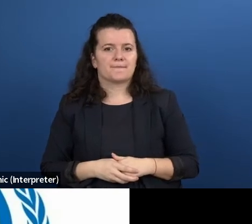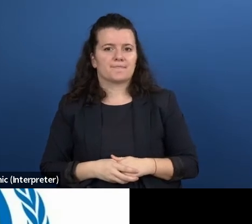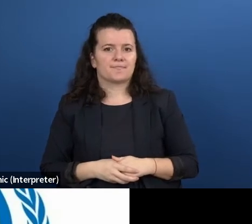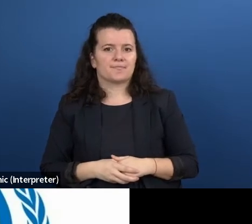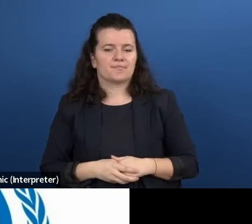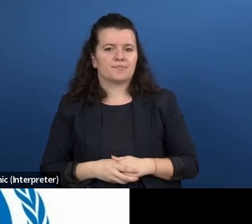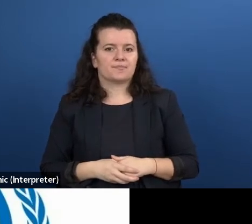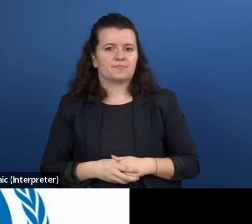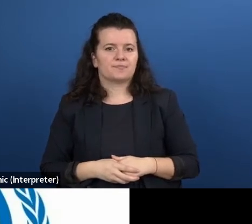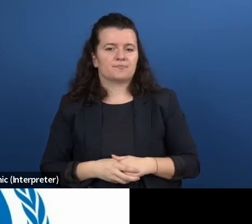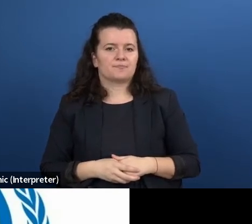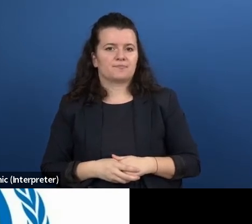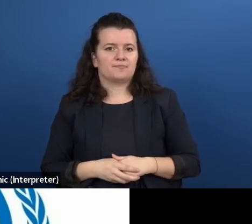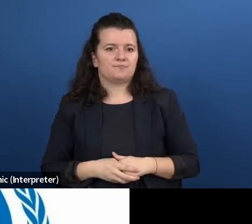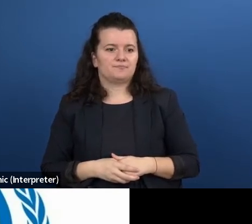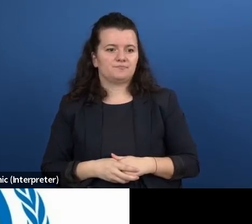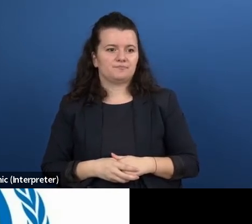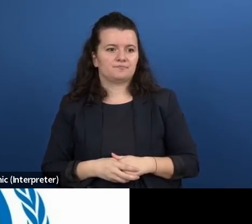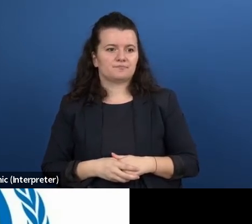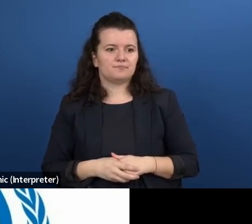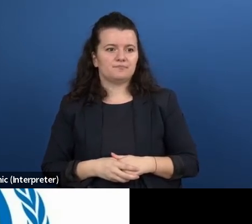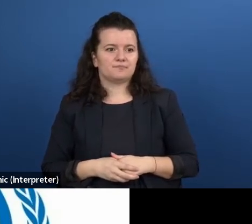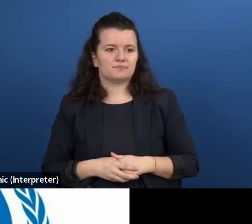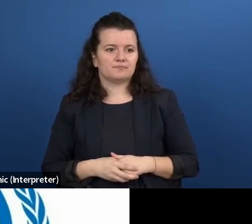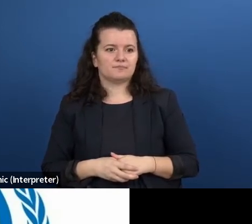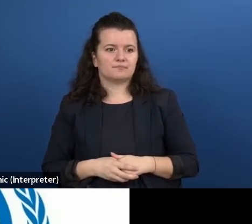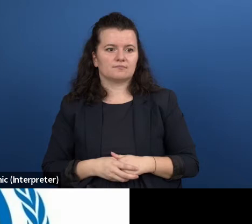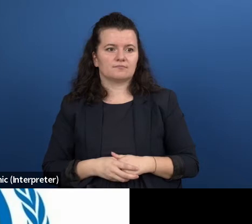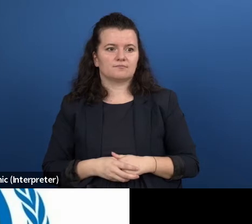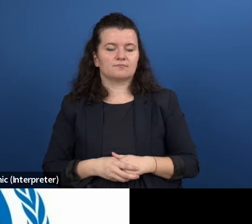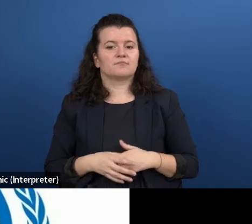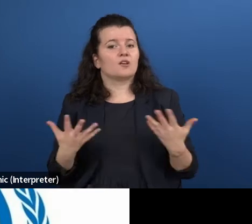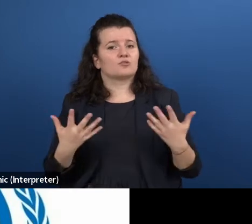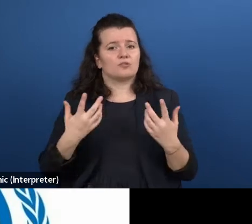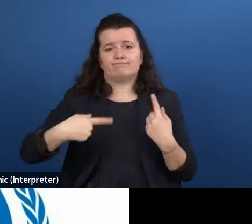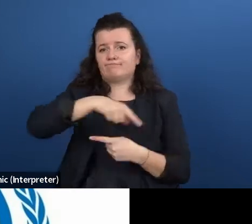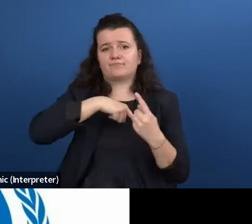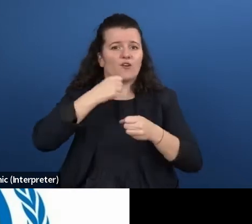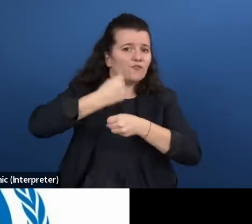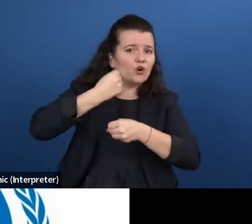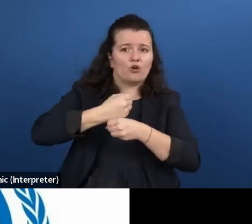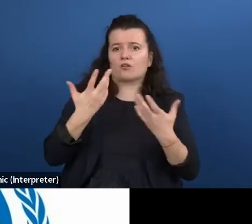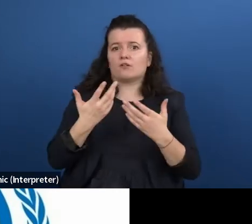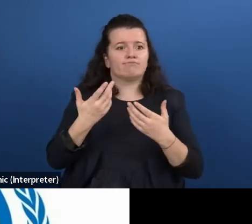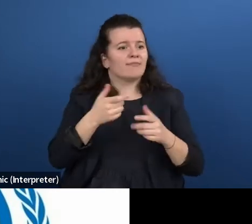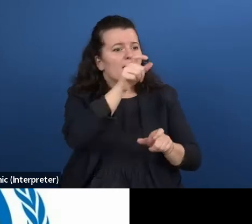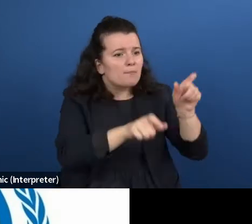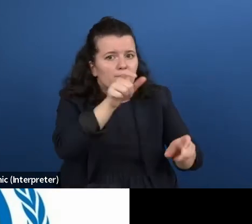We know from working with civil society and NGO partners supporting victims of trafficking